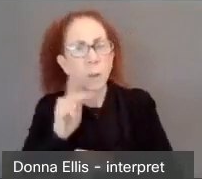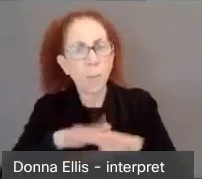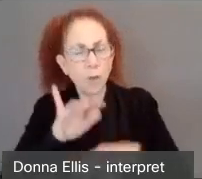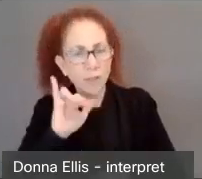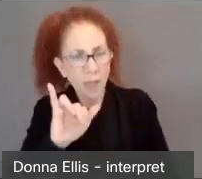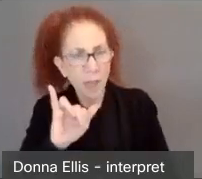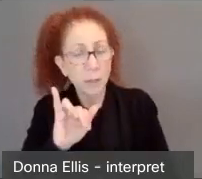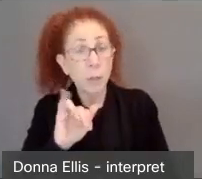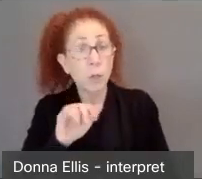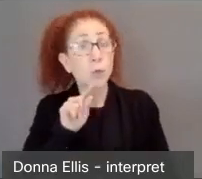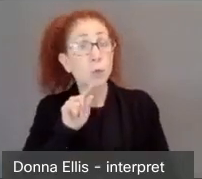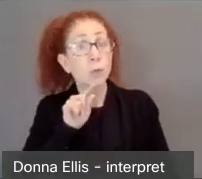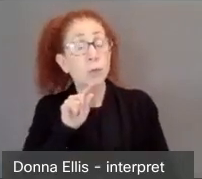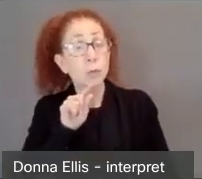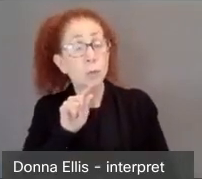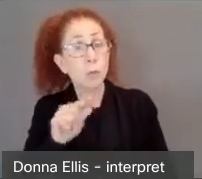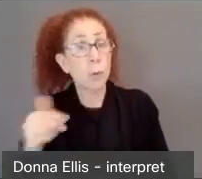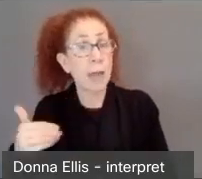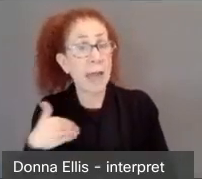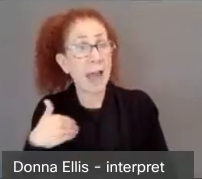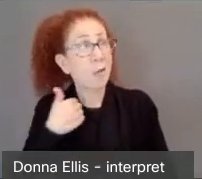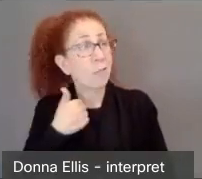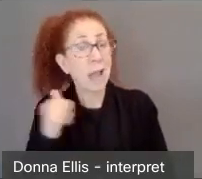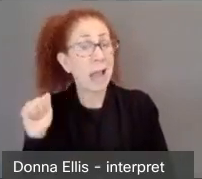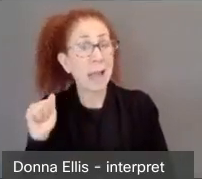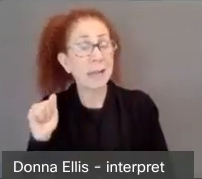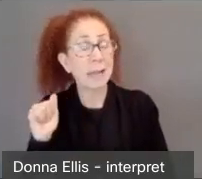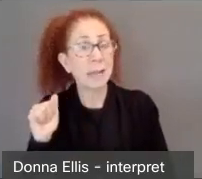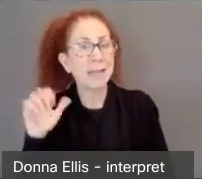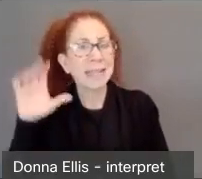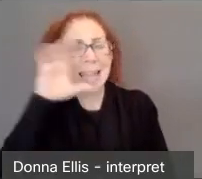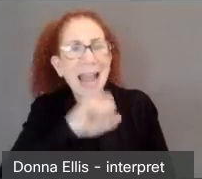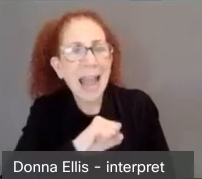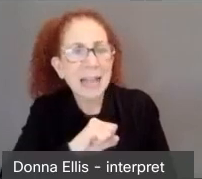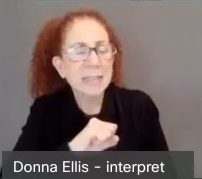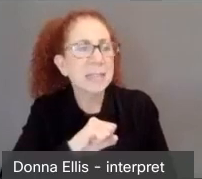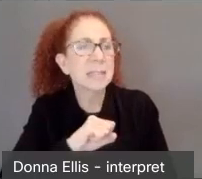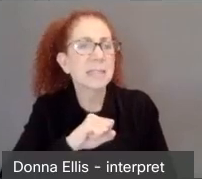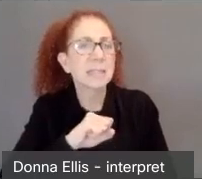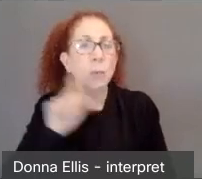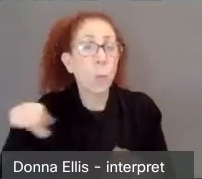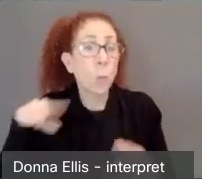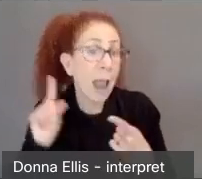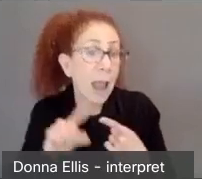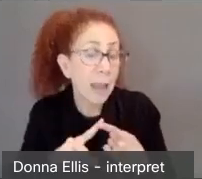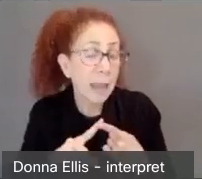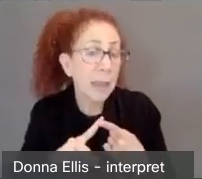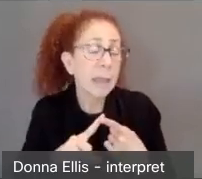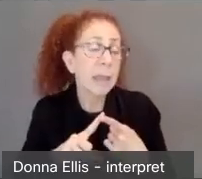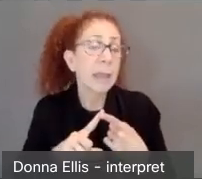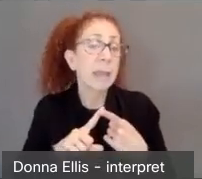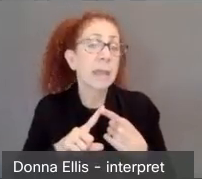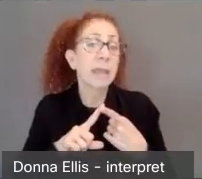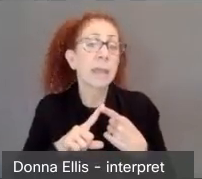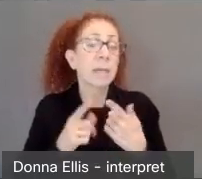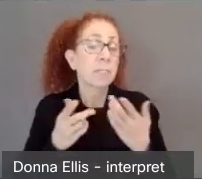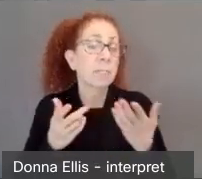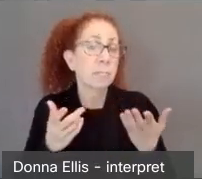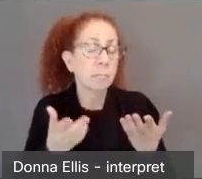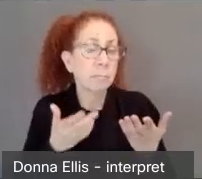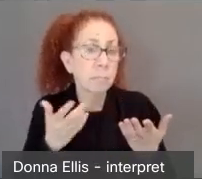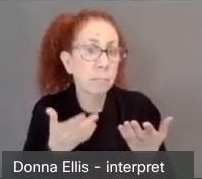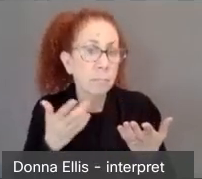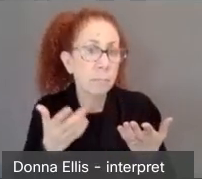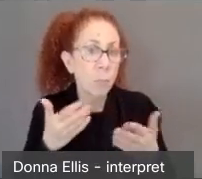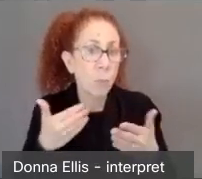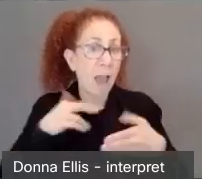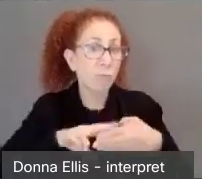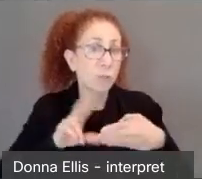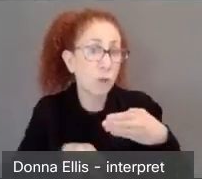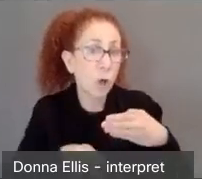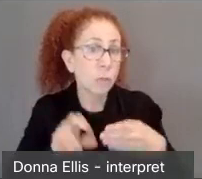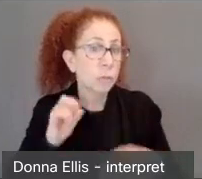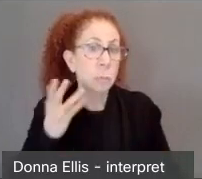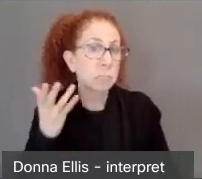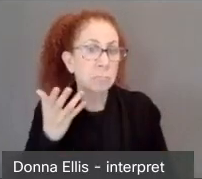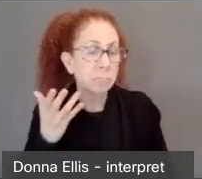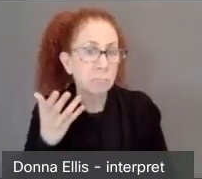you have any, kind of, guess when it might, when you might have results or, following Election Day?